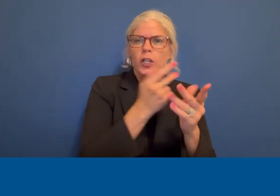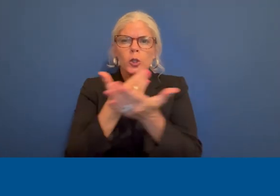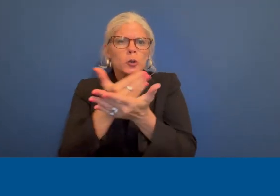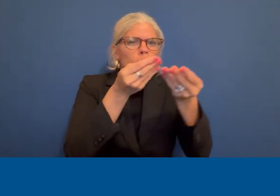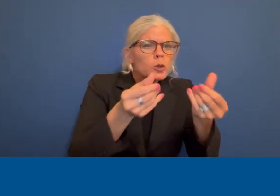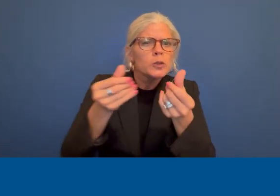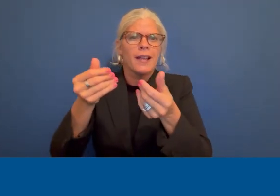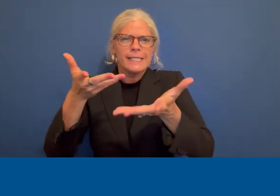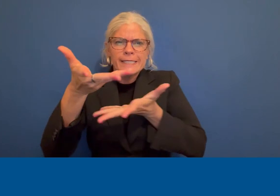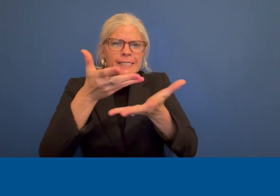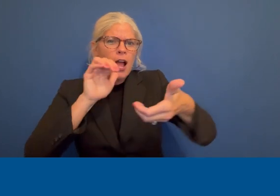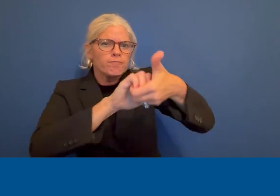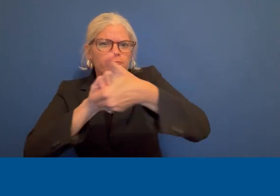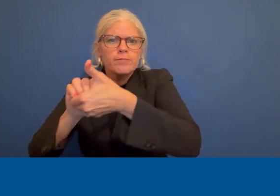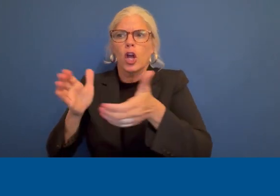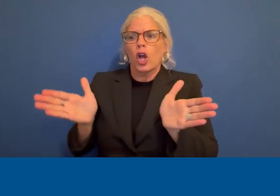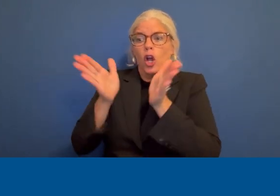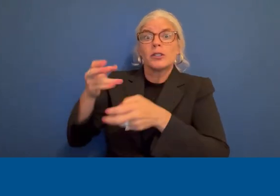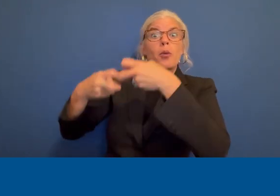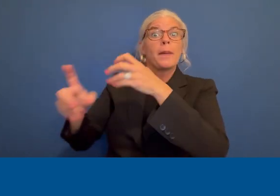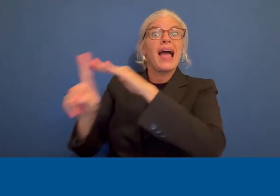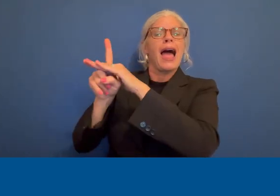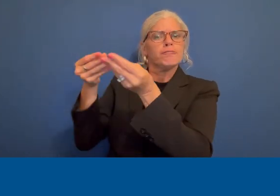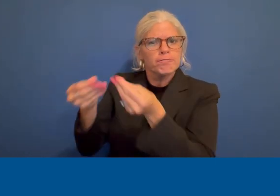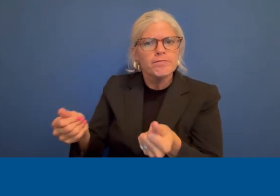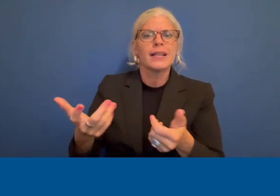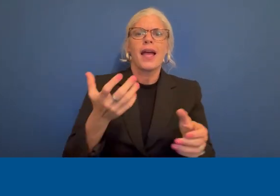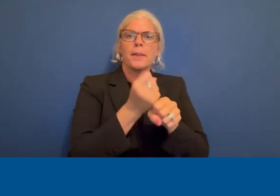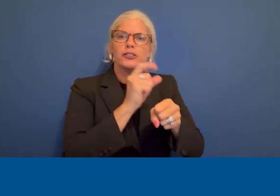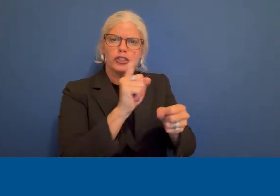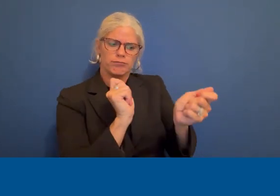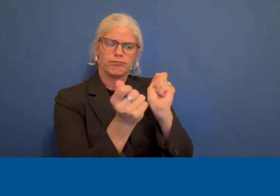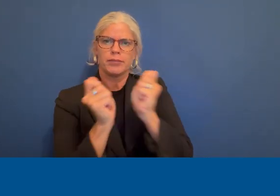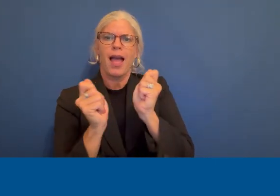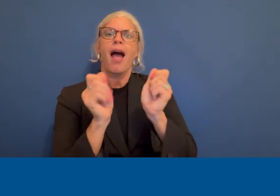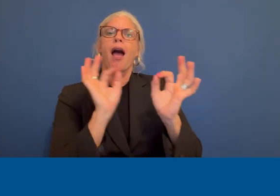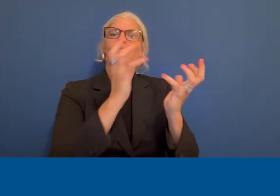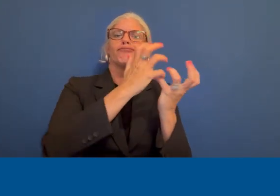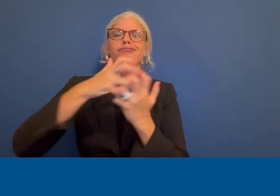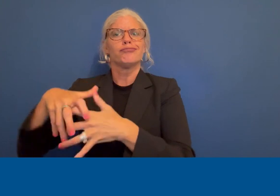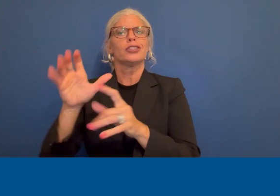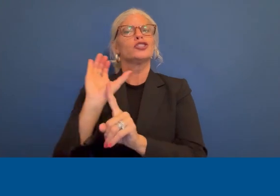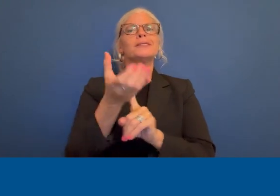facilitate collaboration, encourage problem solving, and enable adaptation to changing circumstances.